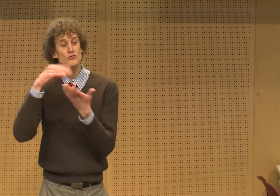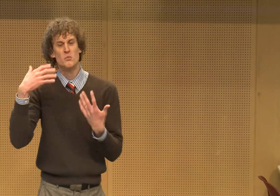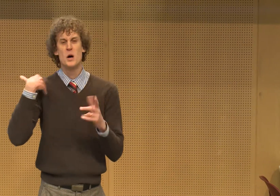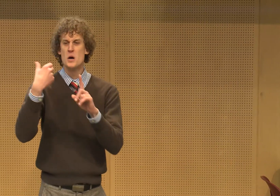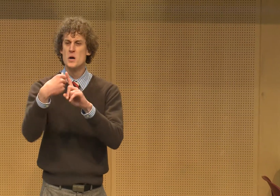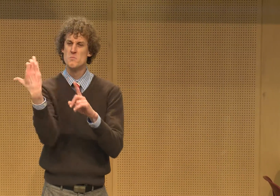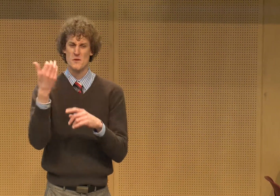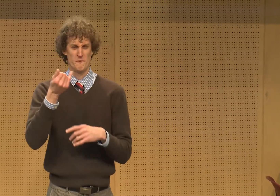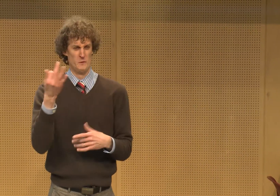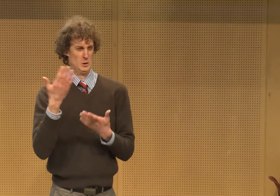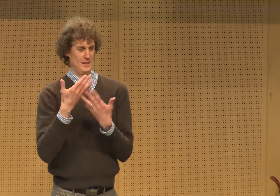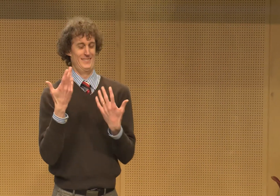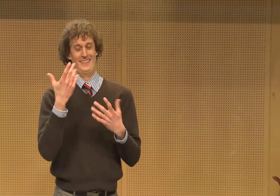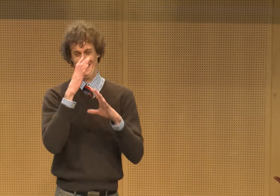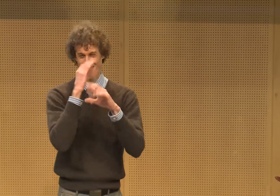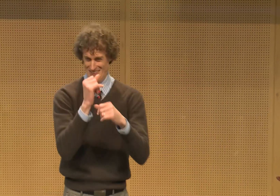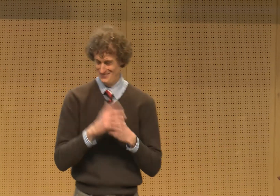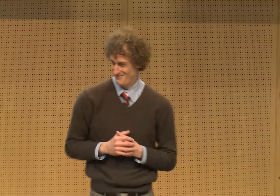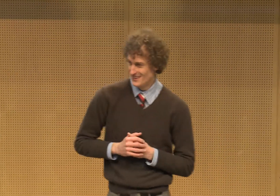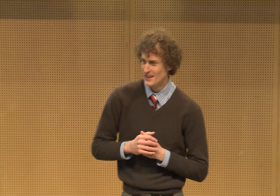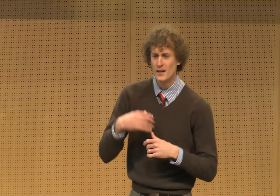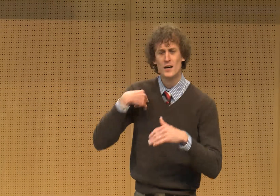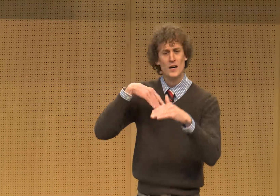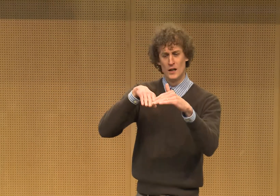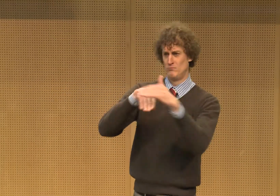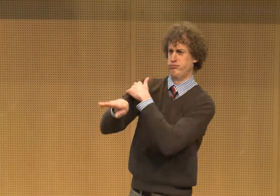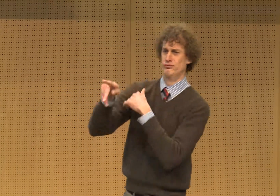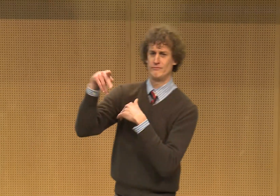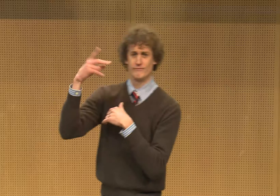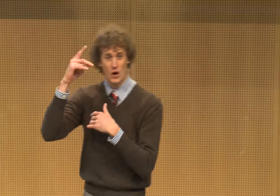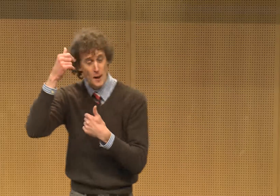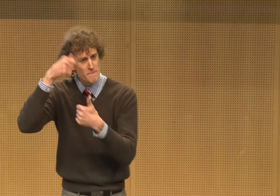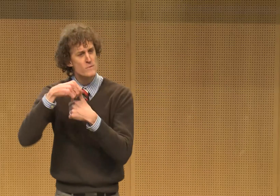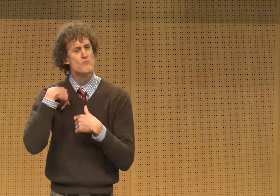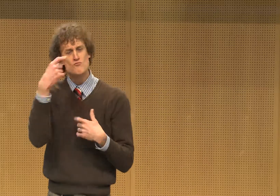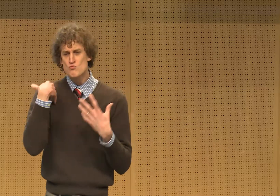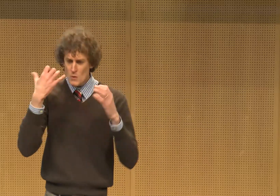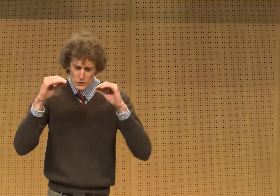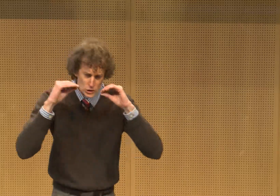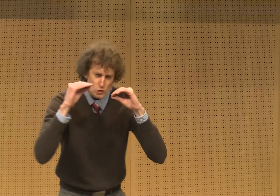As a PhD student I can tell you a few things that I've learned that I found fascinating, too.